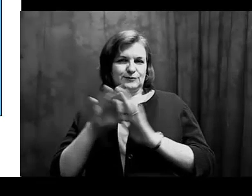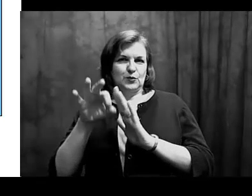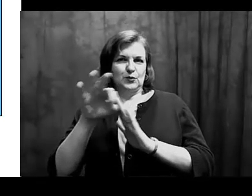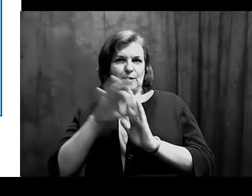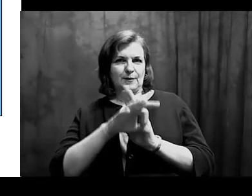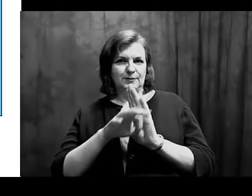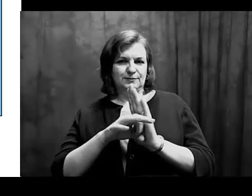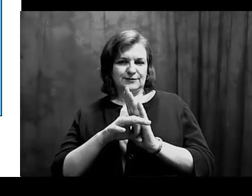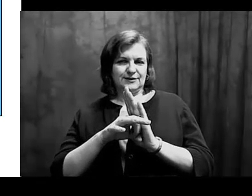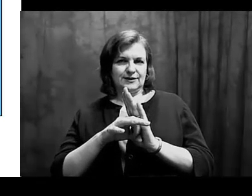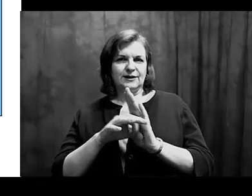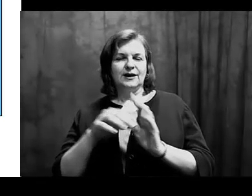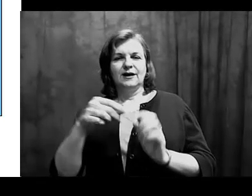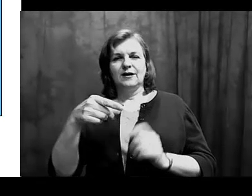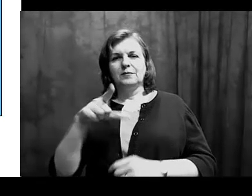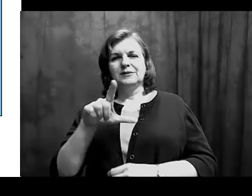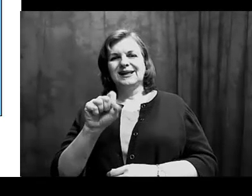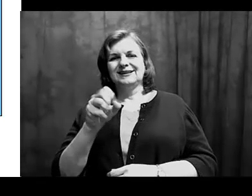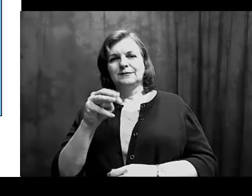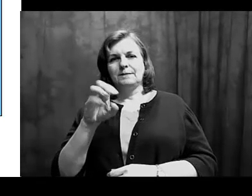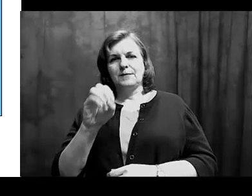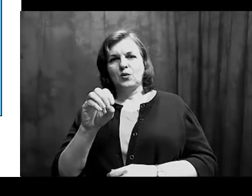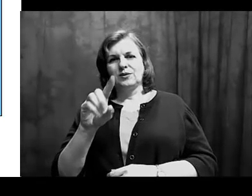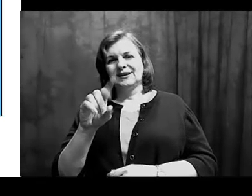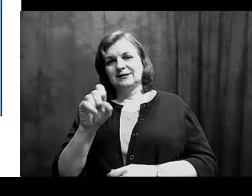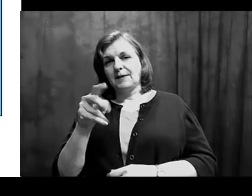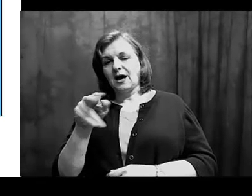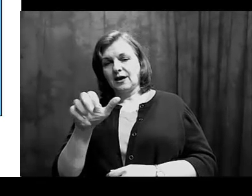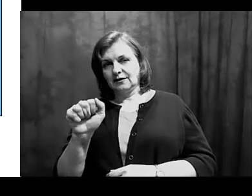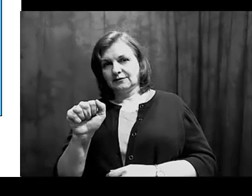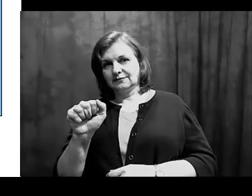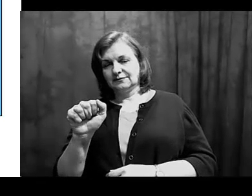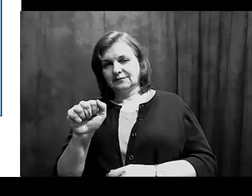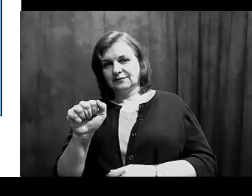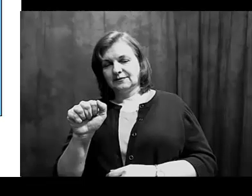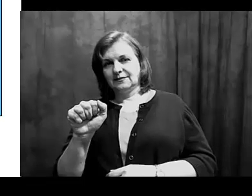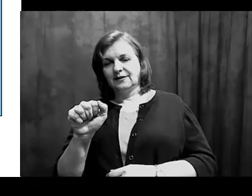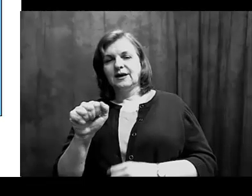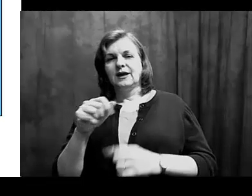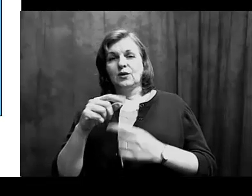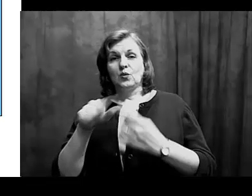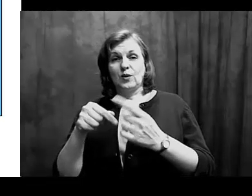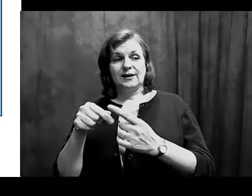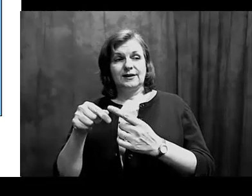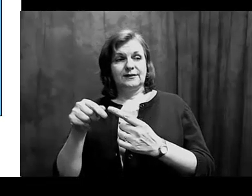is attached to the cell wall -- we saw that and we talked about the plasmodesmata -- those connections